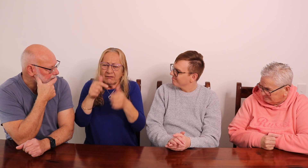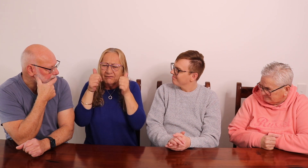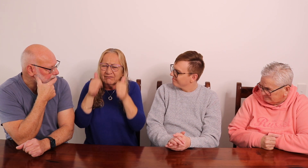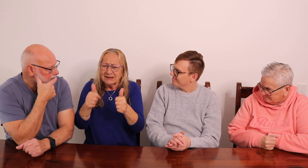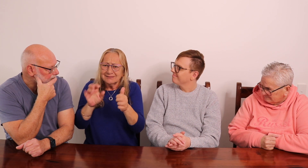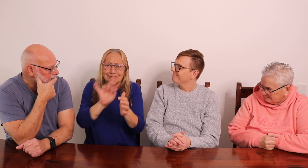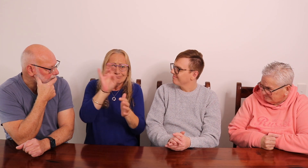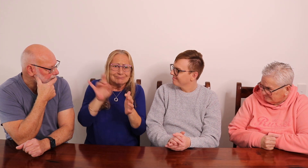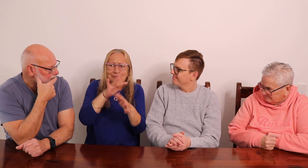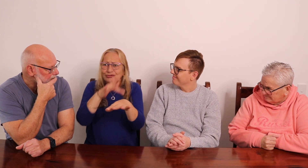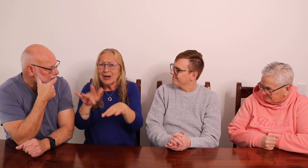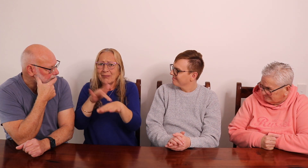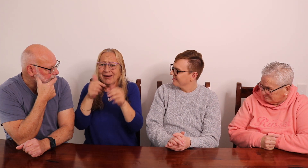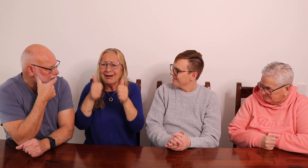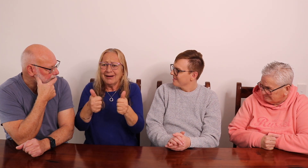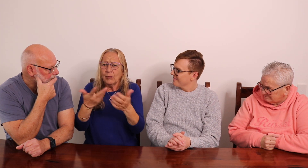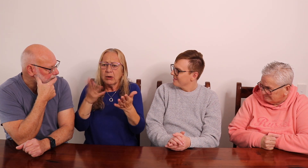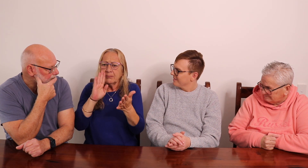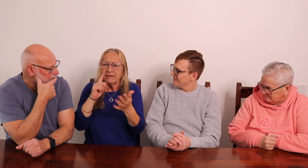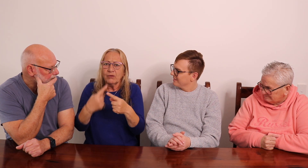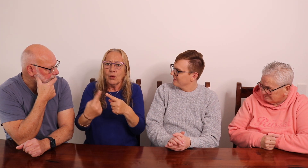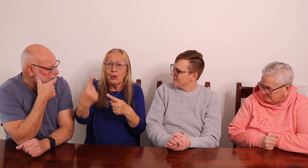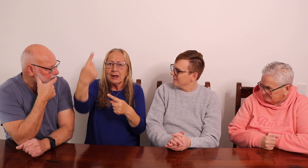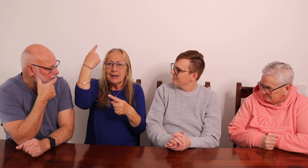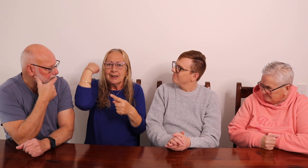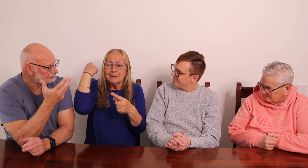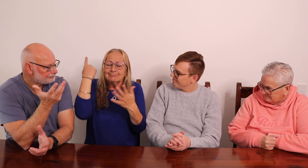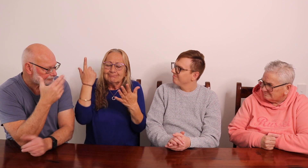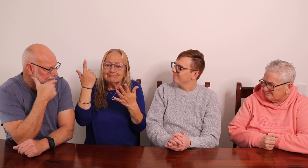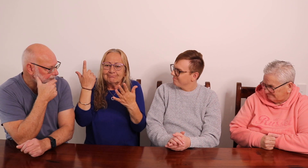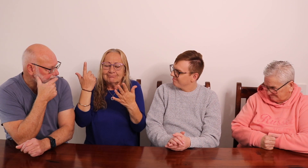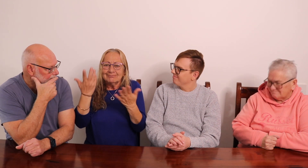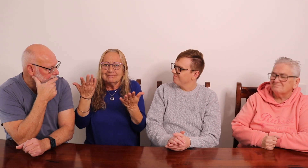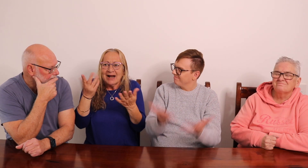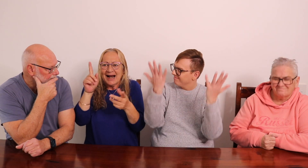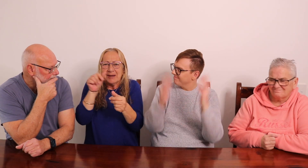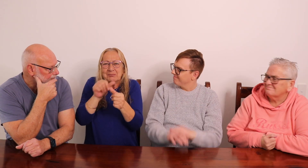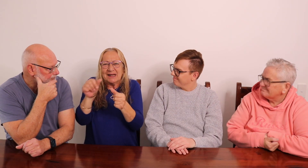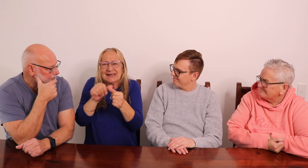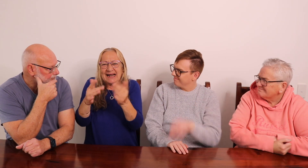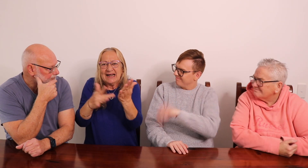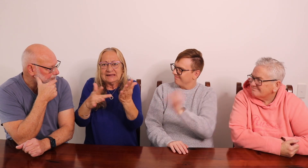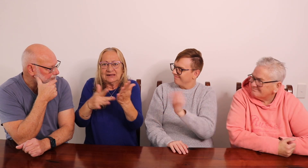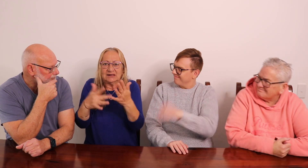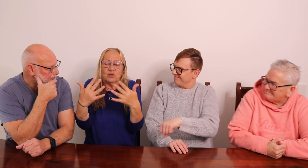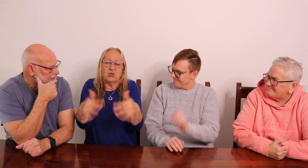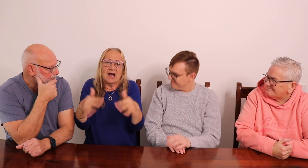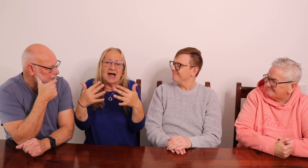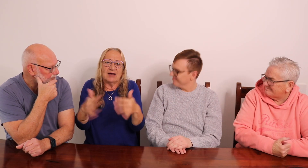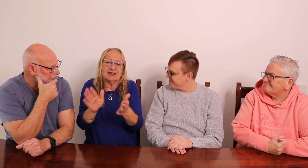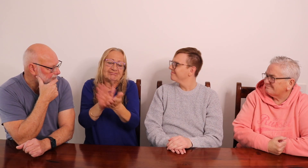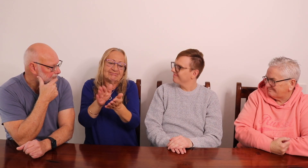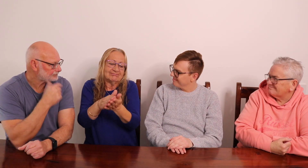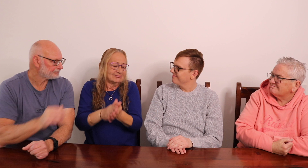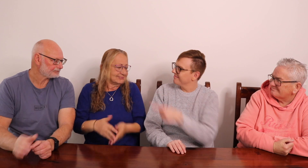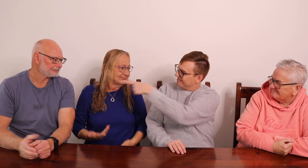It was best one and where was it before? Now has better technology.